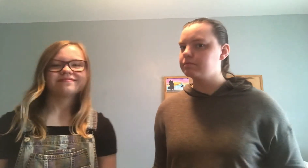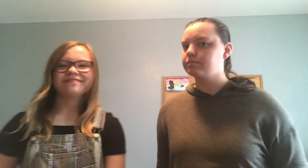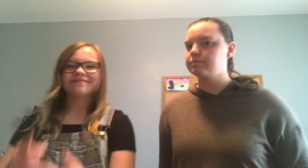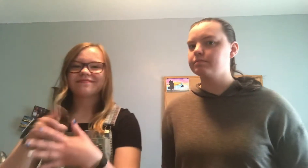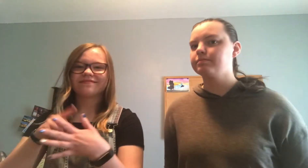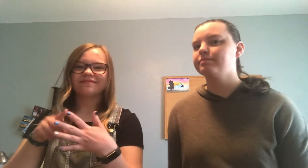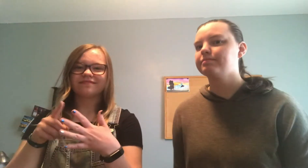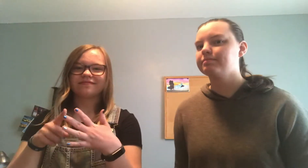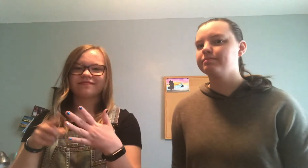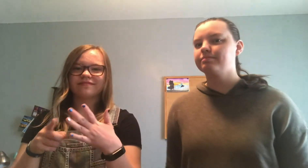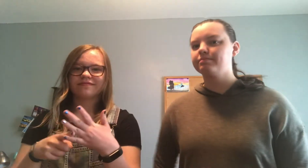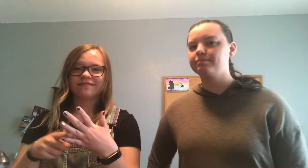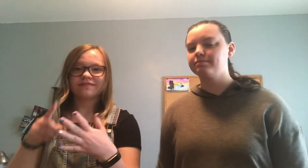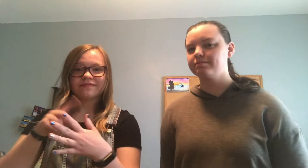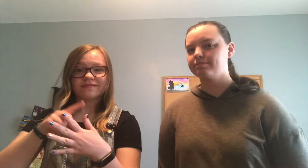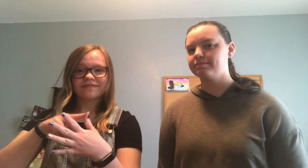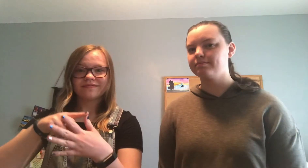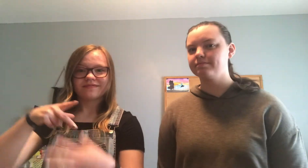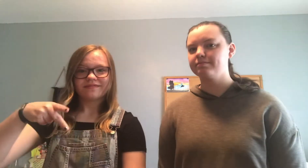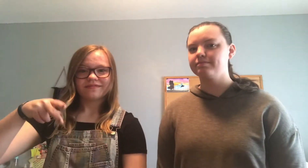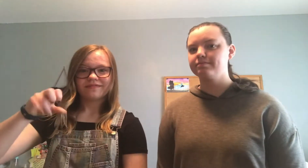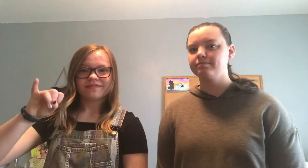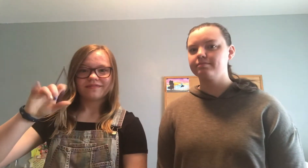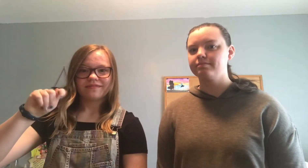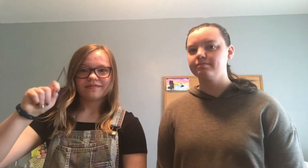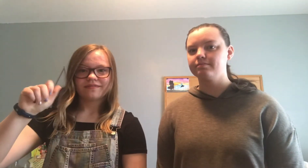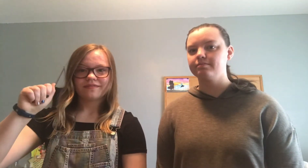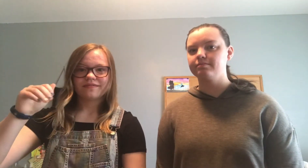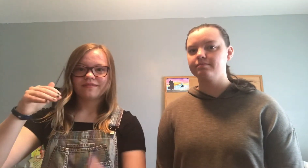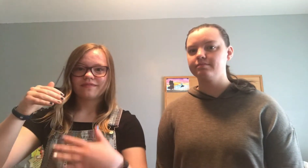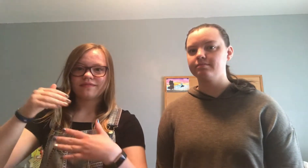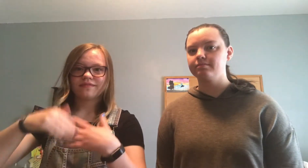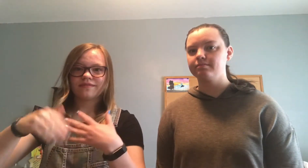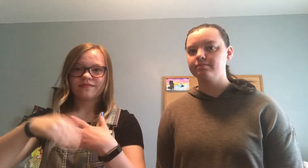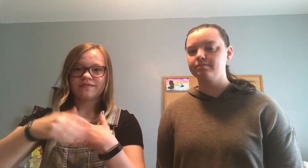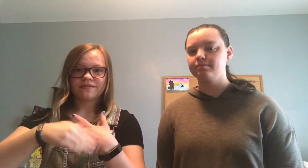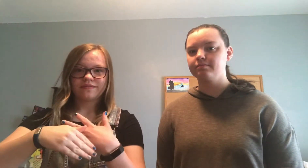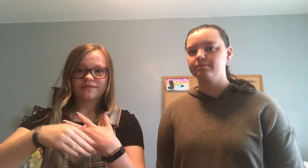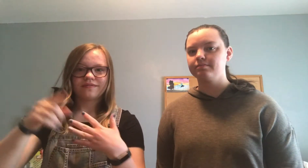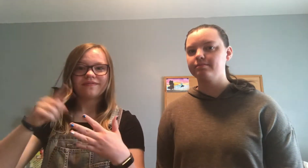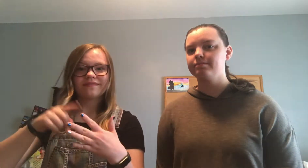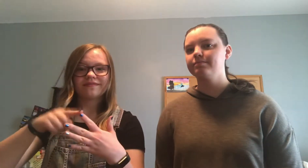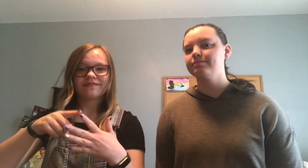Pita bread,